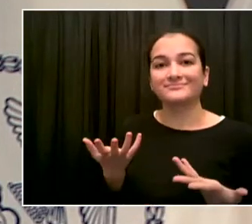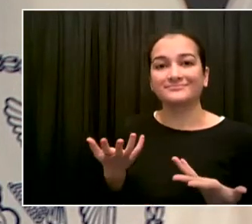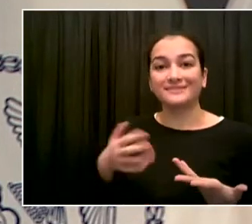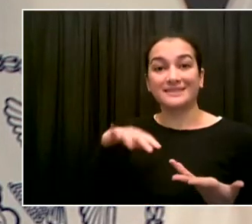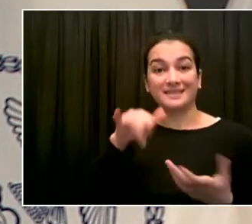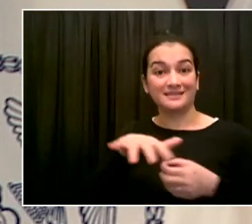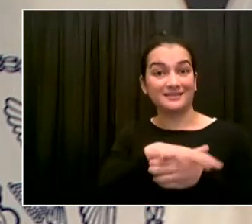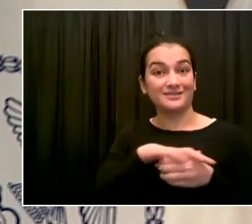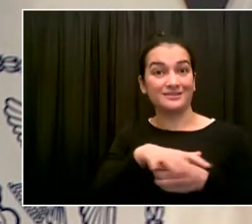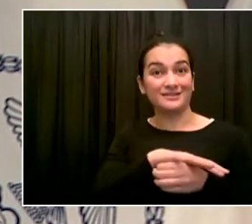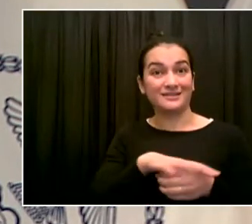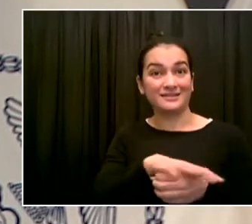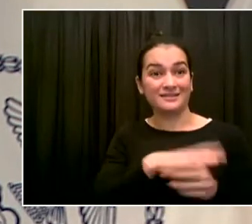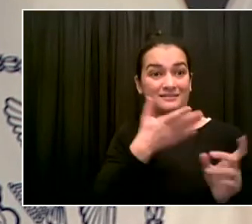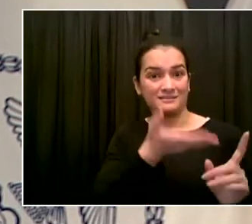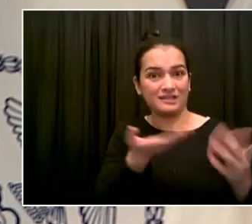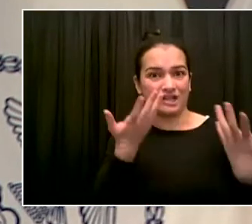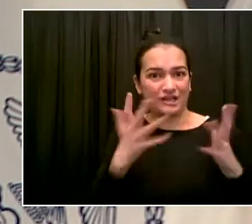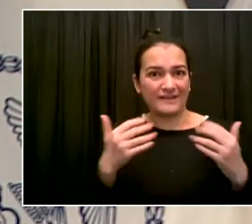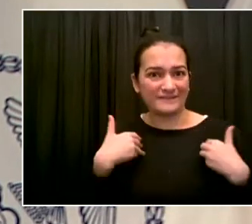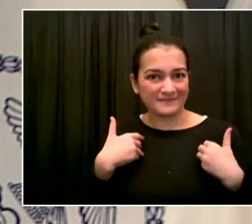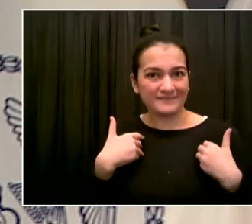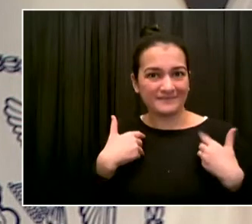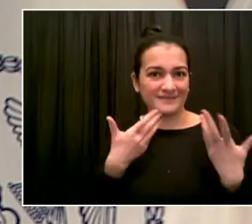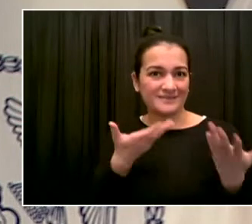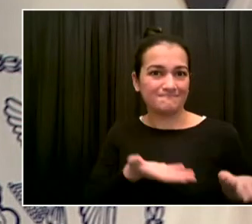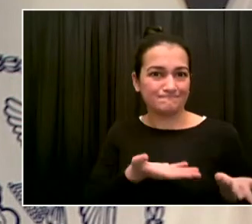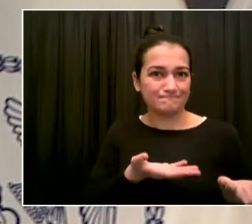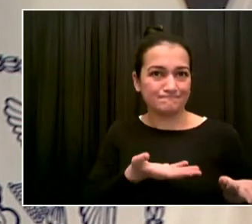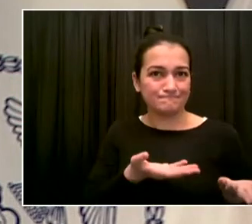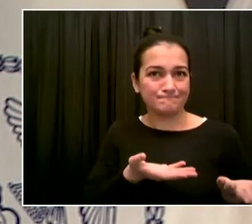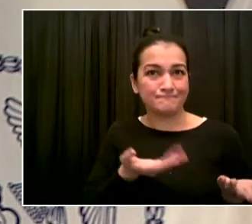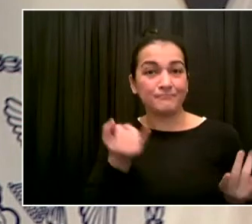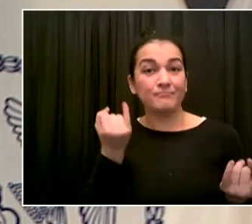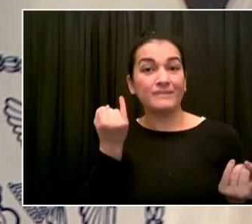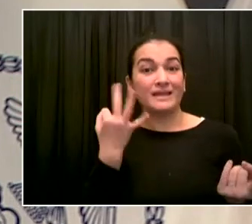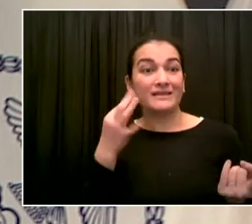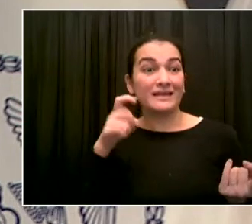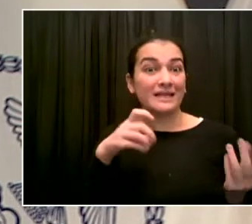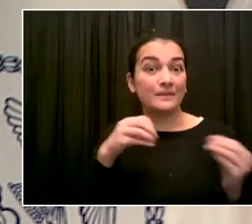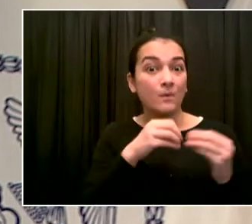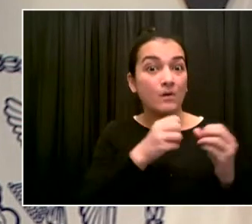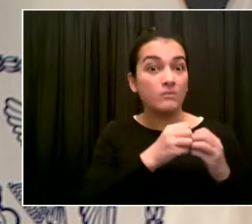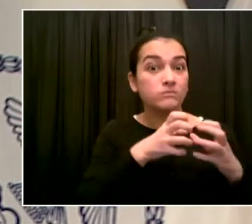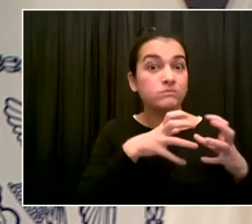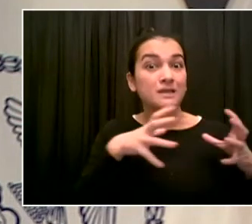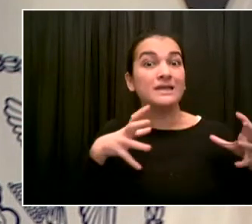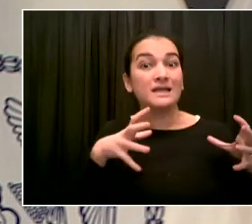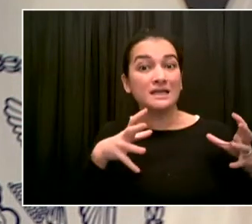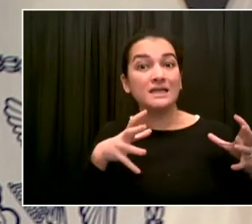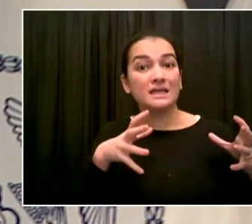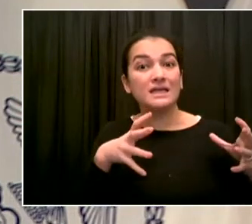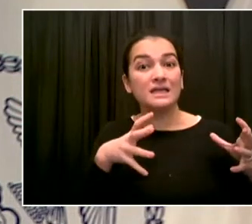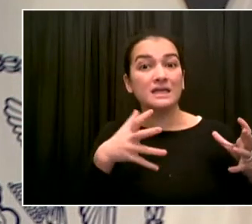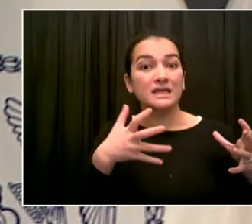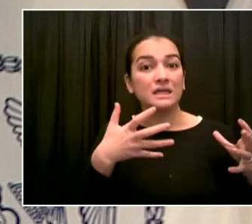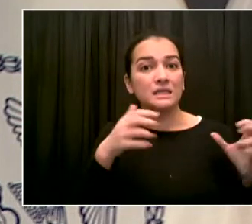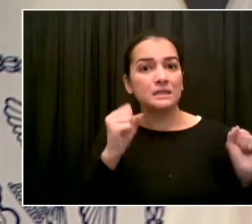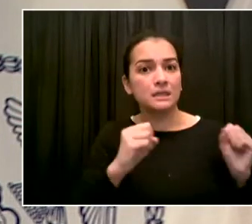CAN BE ACTED ON IN A WAY THAT MAKES SENSE BECAUSE THE BLOD OCTEENR HAS